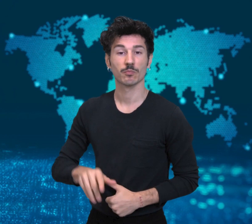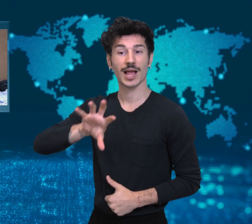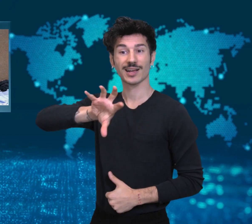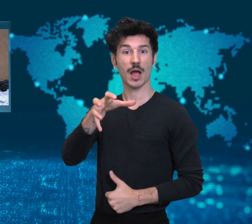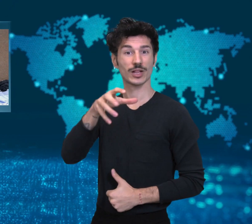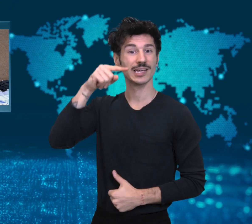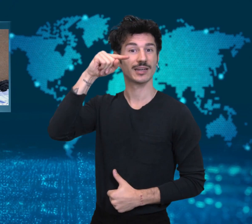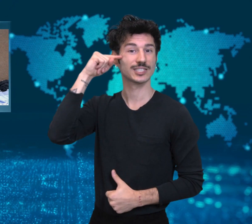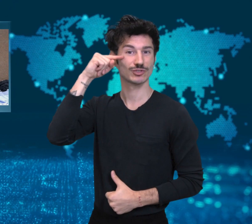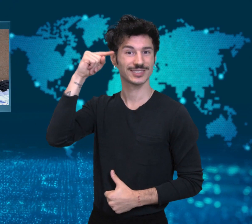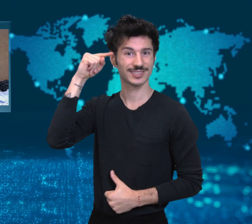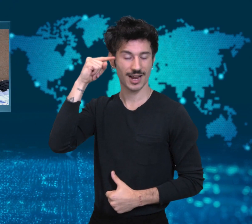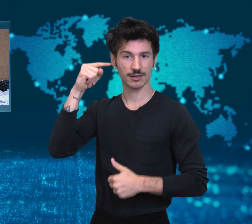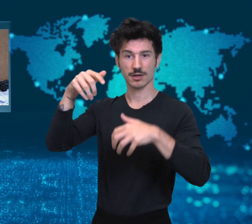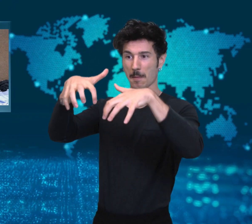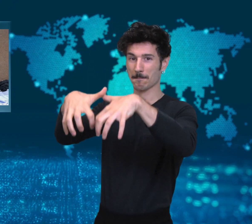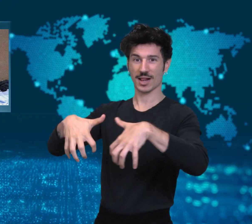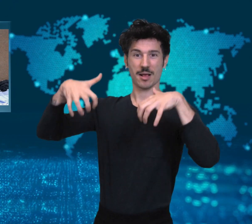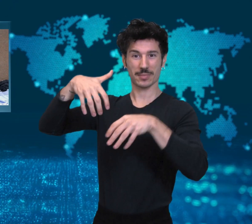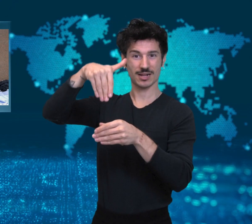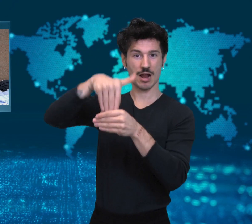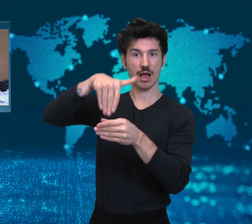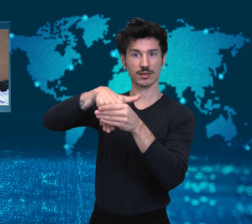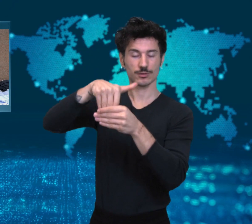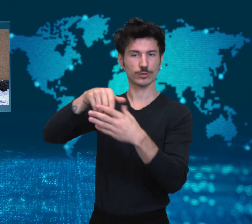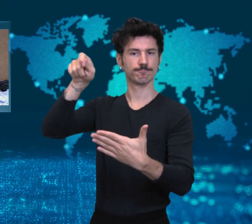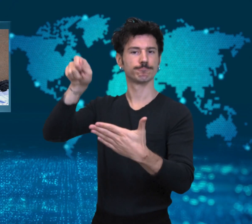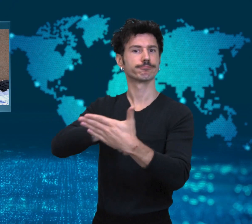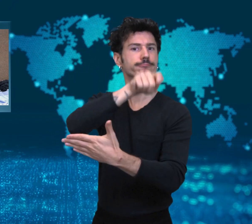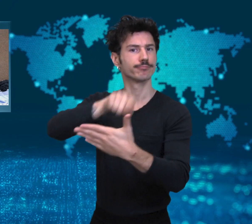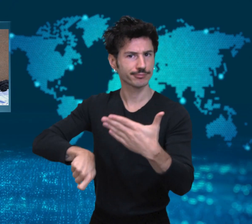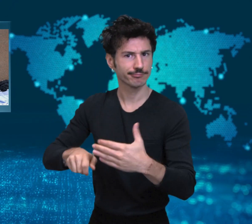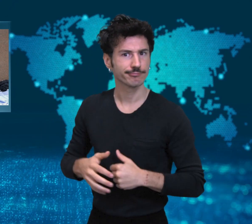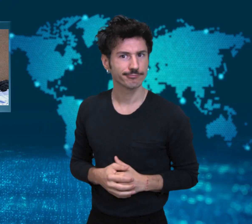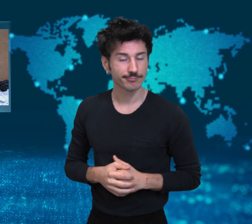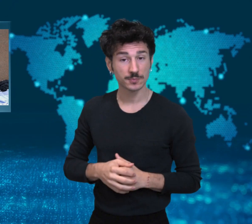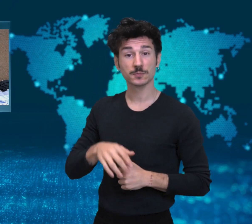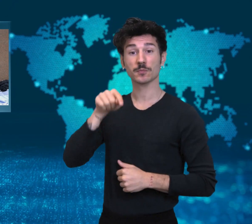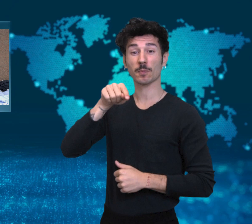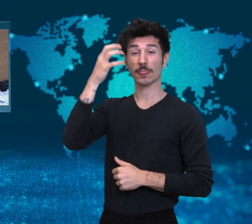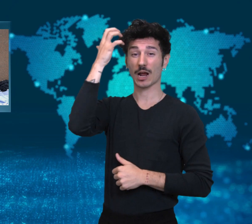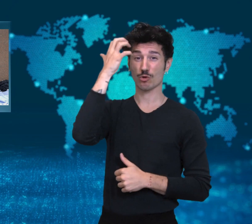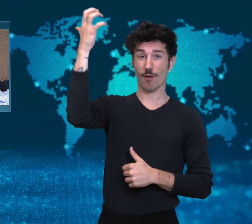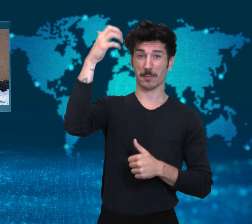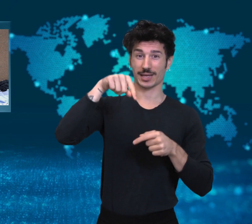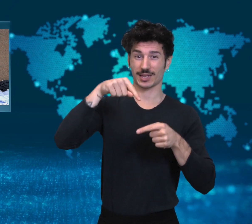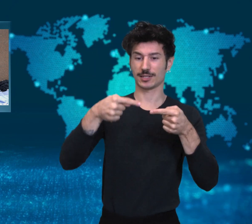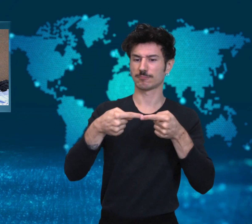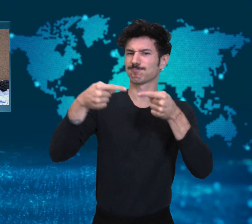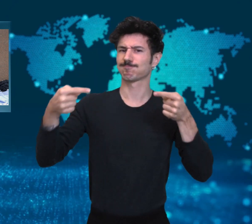[Alessio]: Election authorities in Kyrgyzstan have invalidated